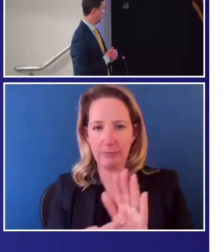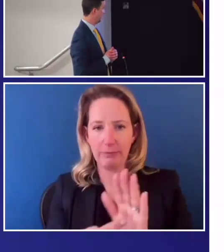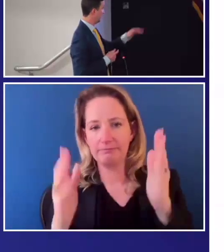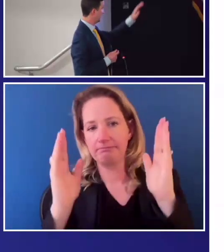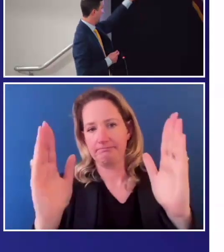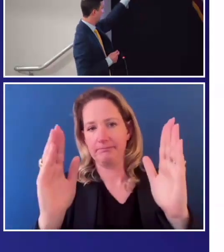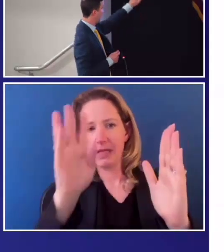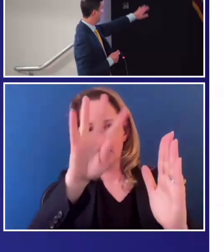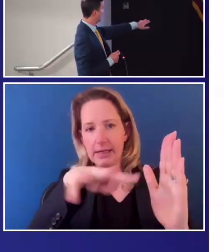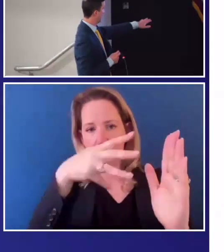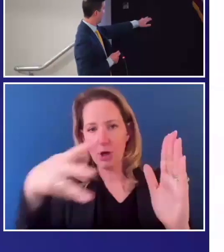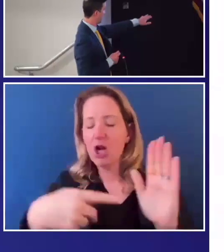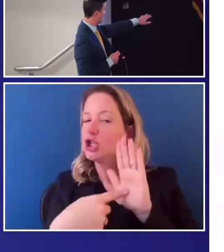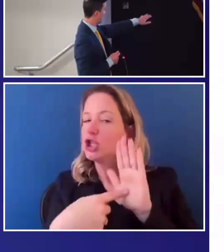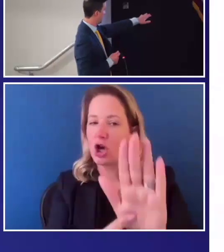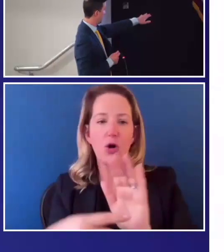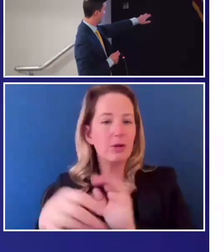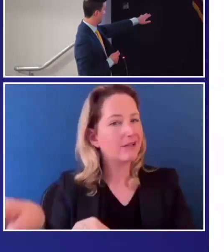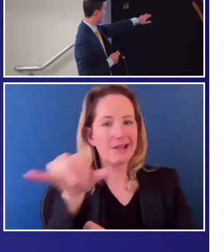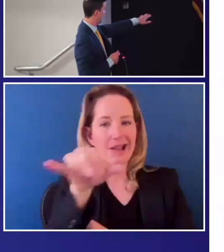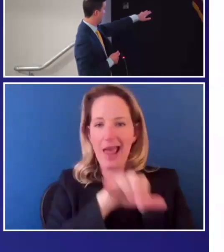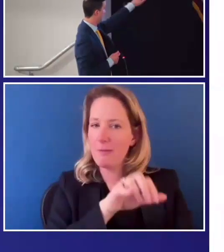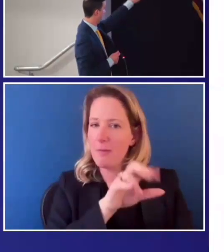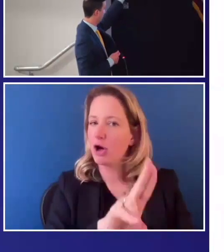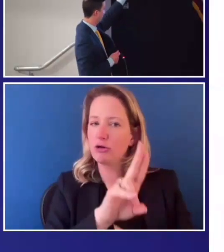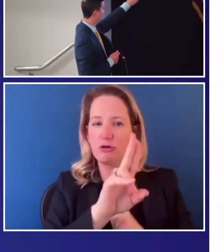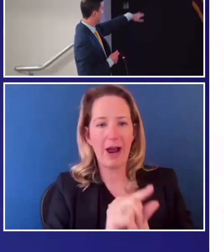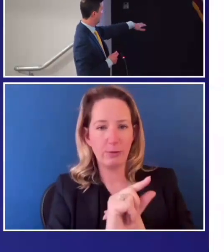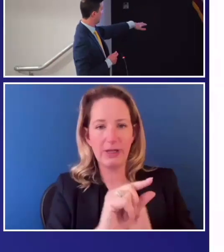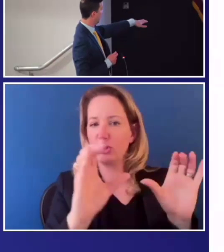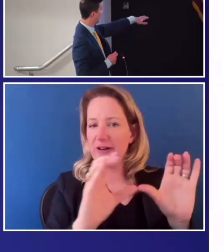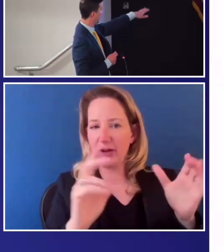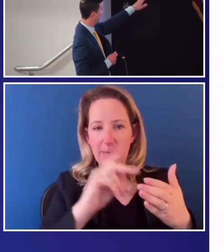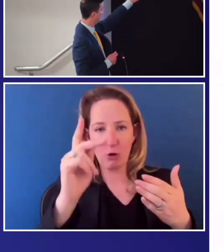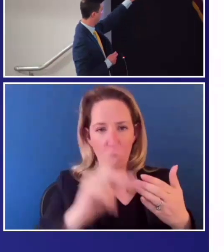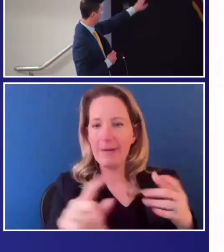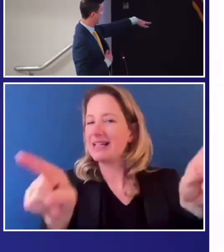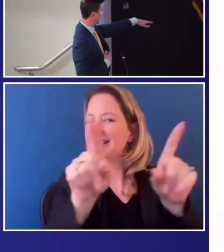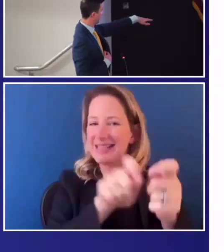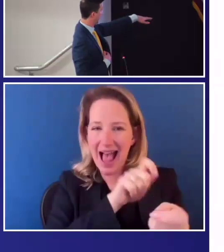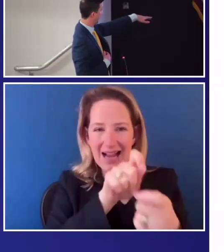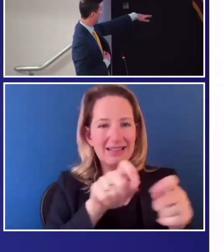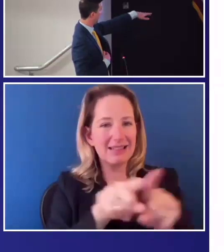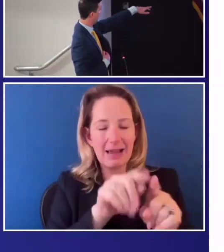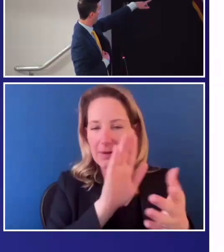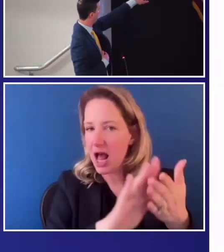it's the exact same undergrad certificate program at the exact same college at the exact same credential level.